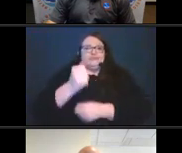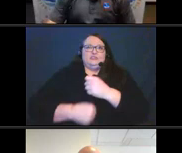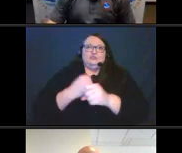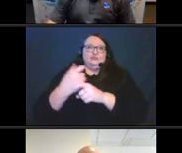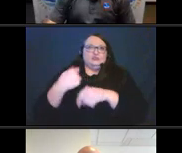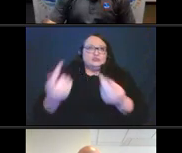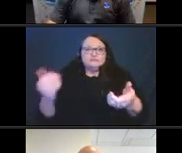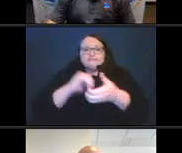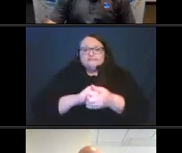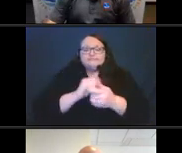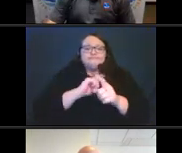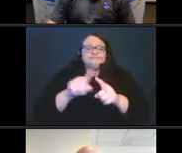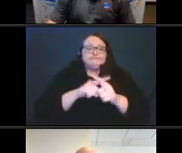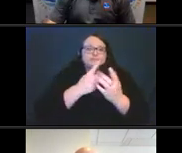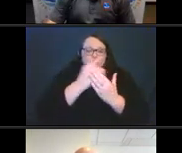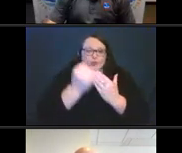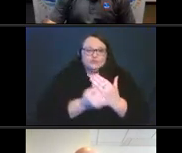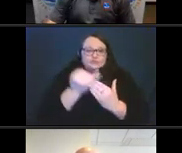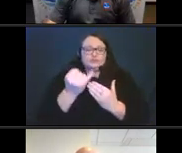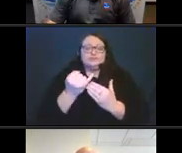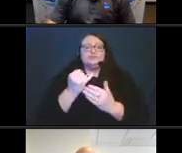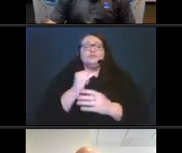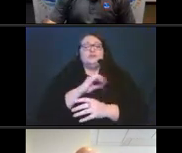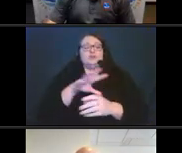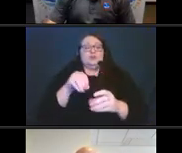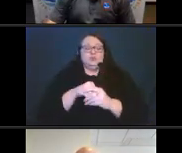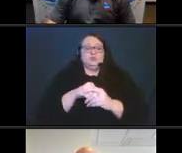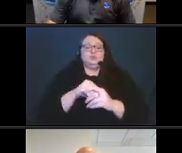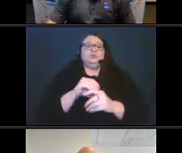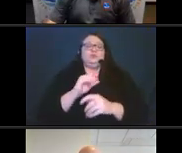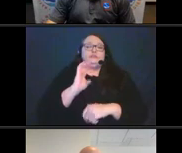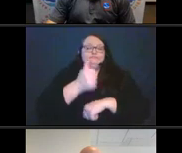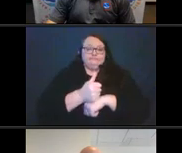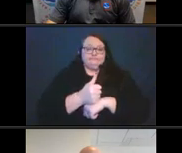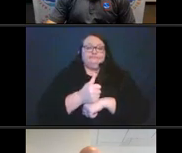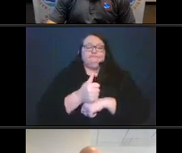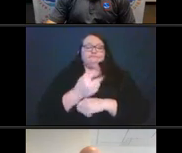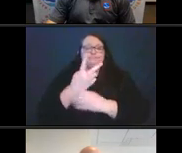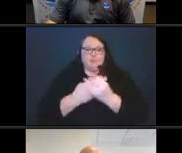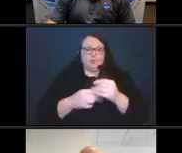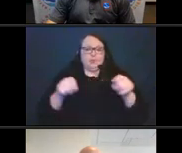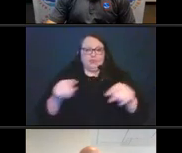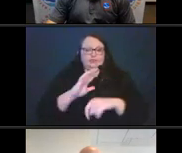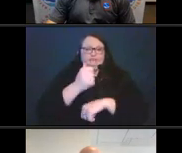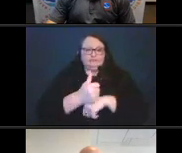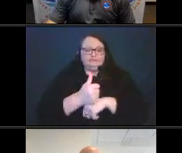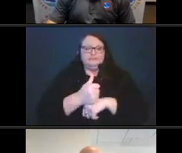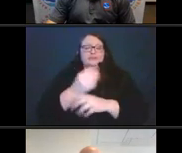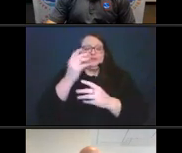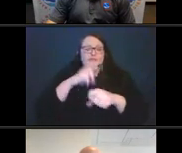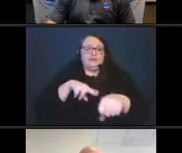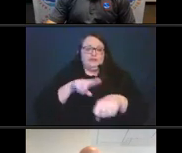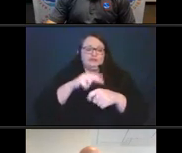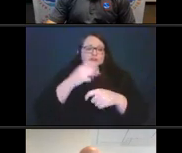including the co-founding of the National Integrated Heat Health Information System in 2015,